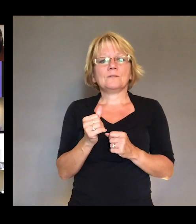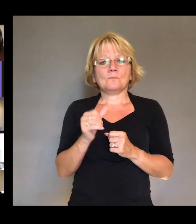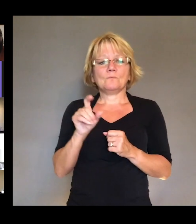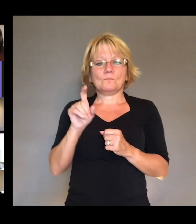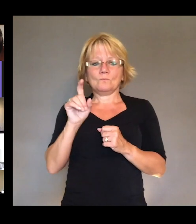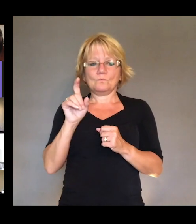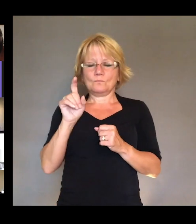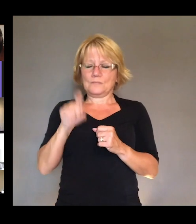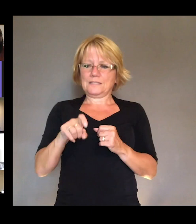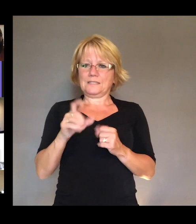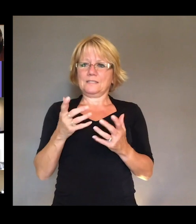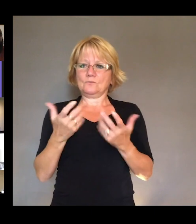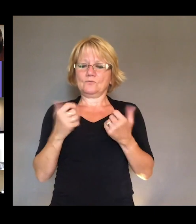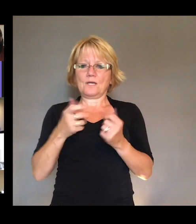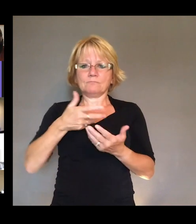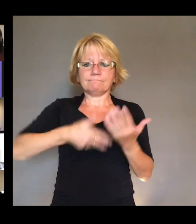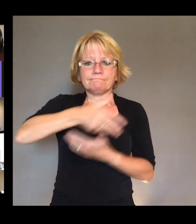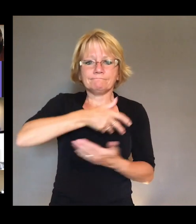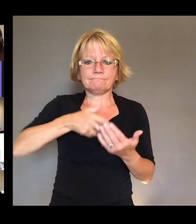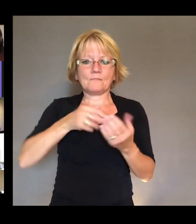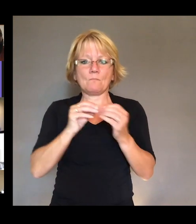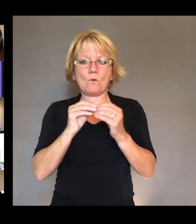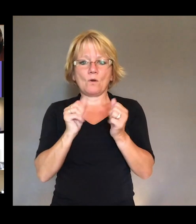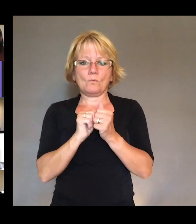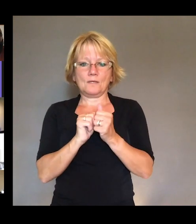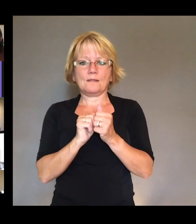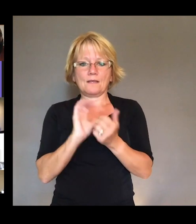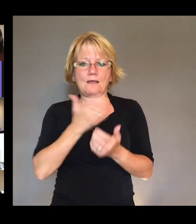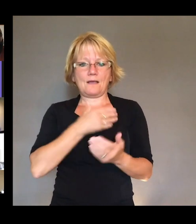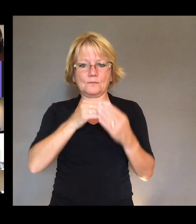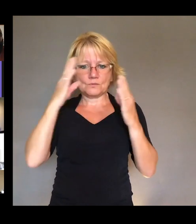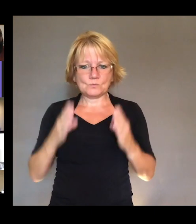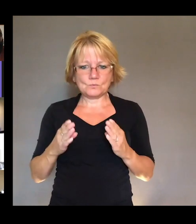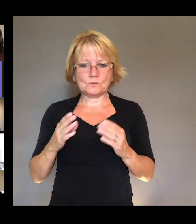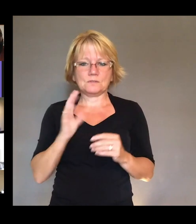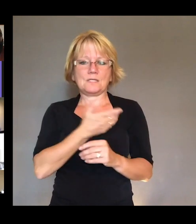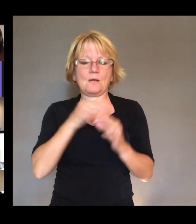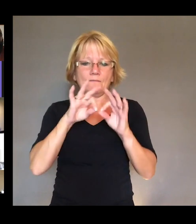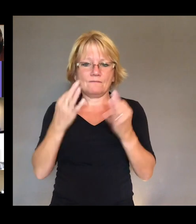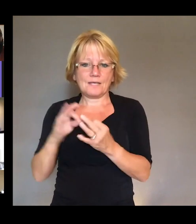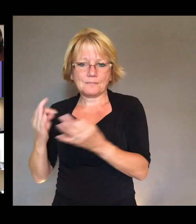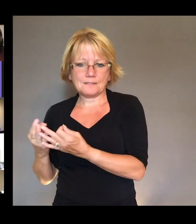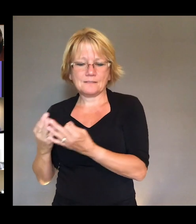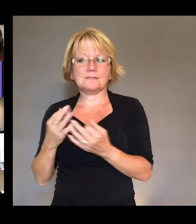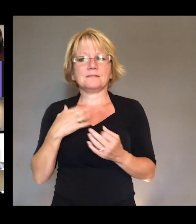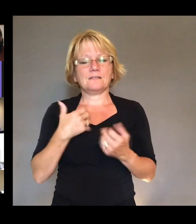who can speak to experiences, we need to interact more with the people that we're serving, our students, our families,